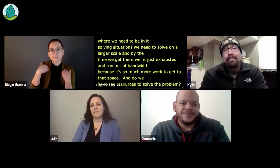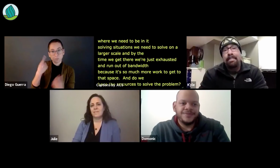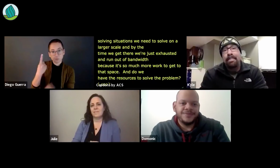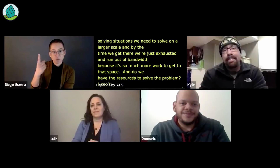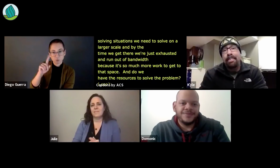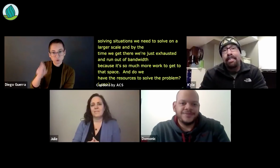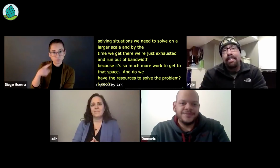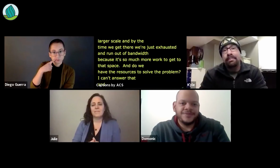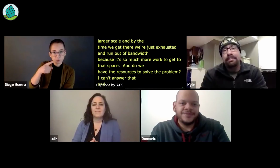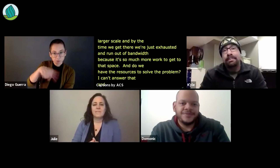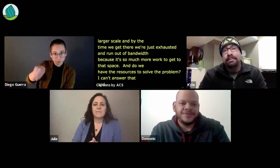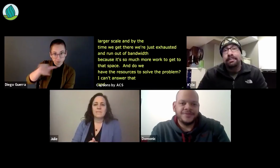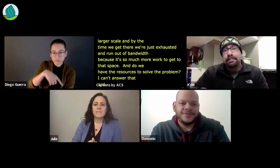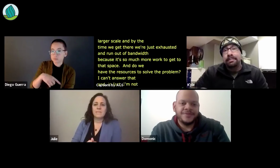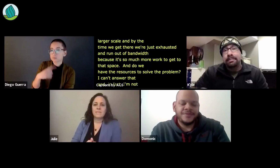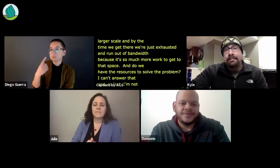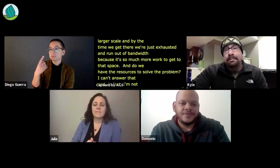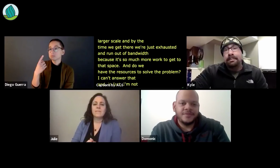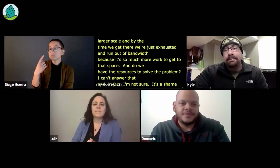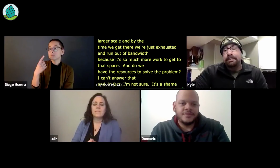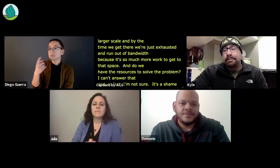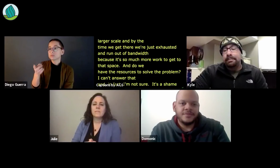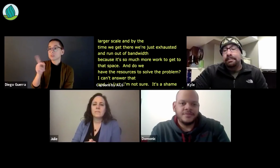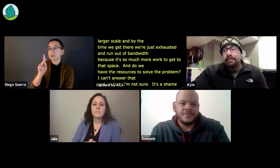And this is Diego. I do have a question for you panelists.